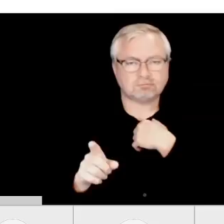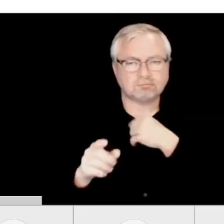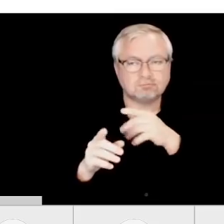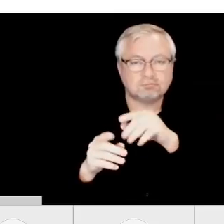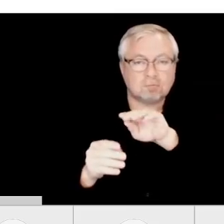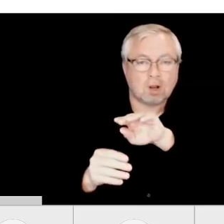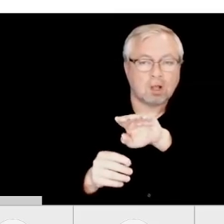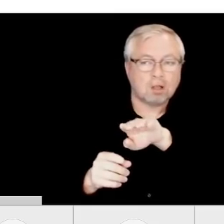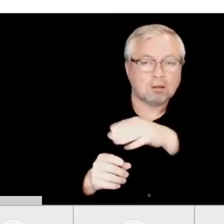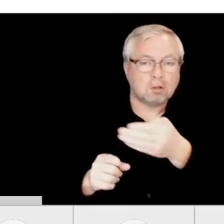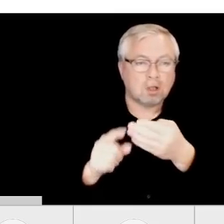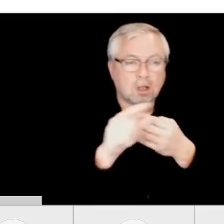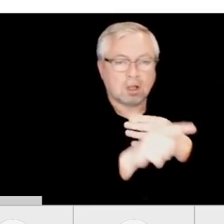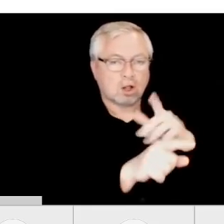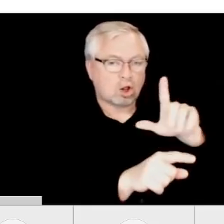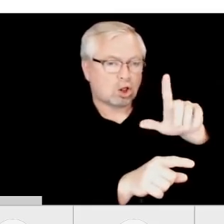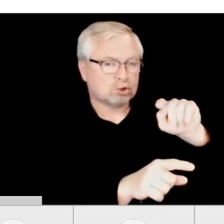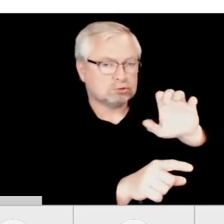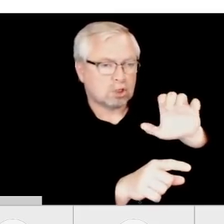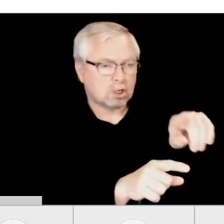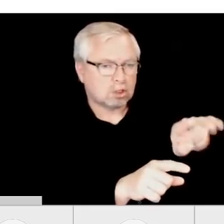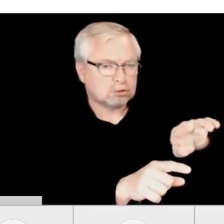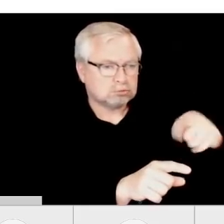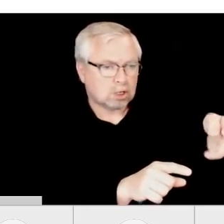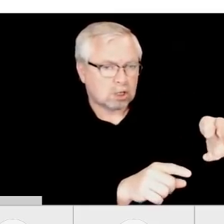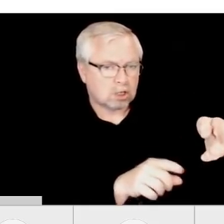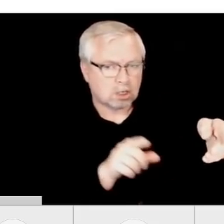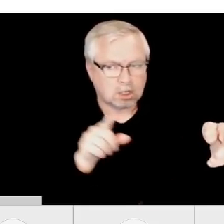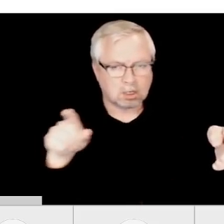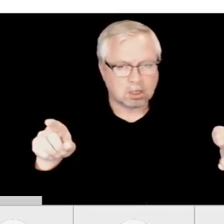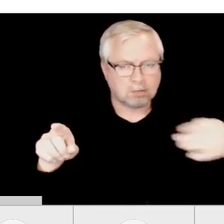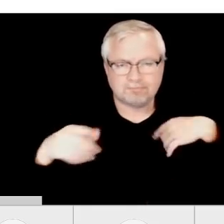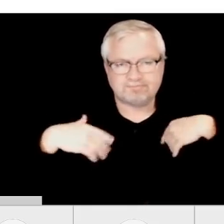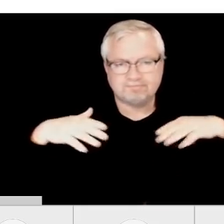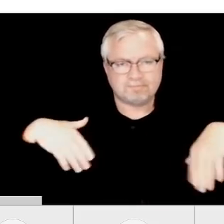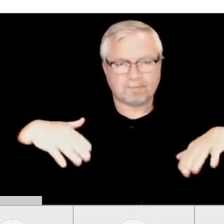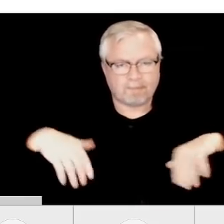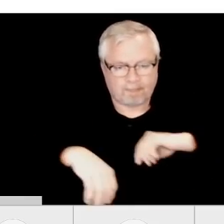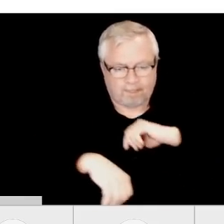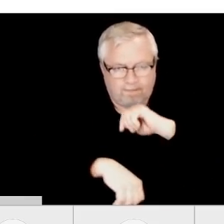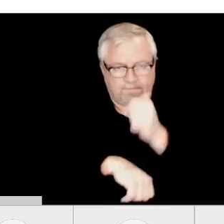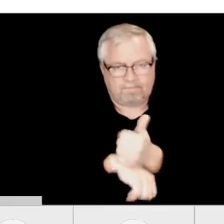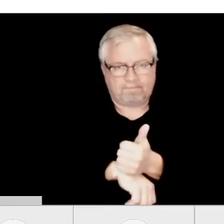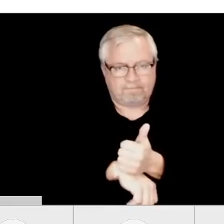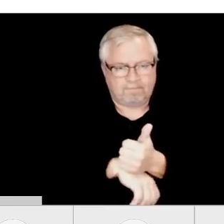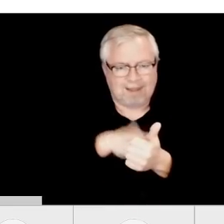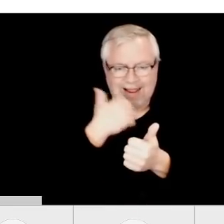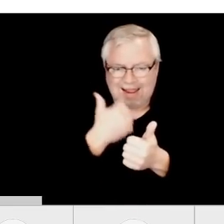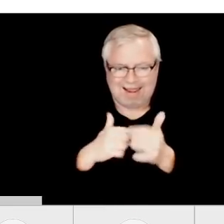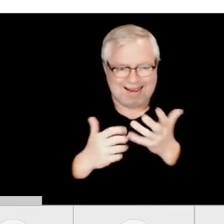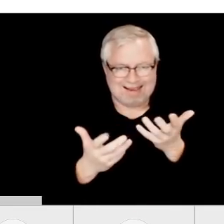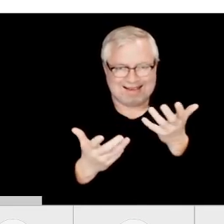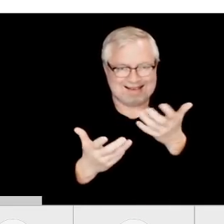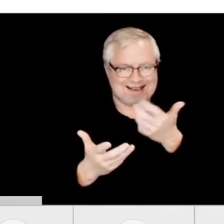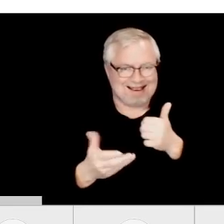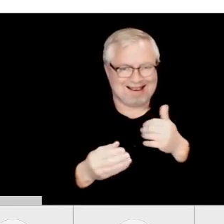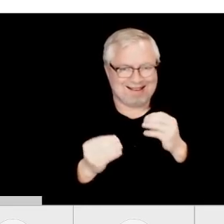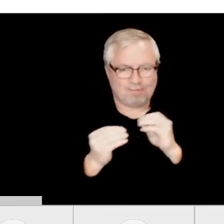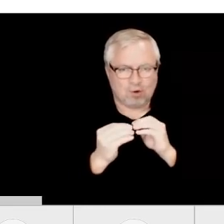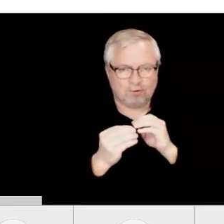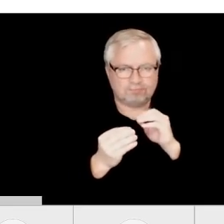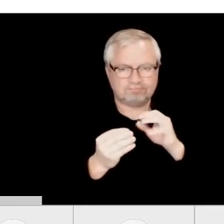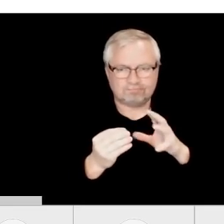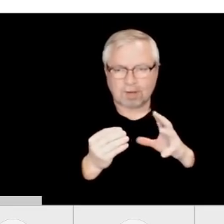We have not currently implemented any kind of additional or, say, reductions